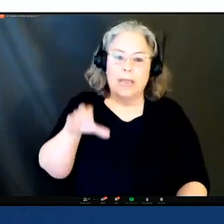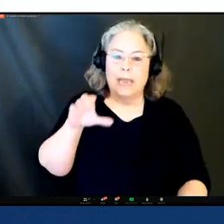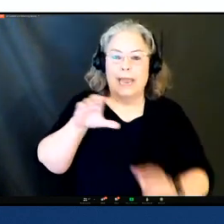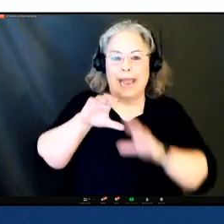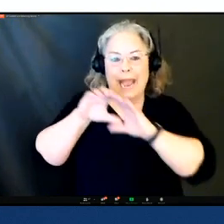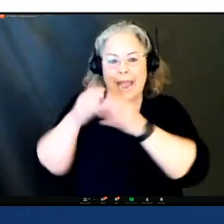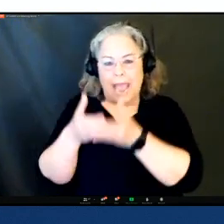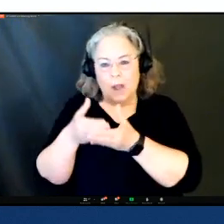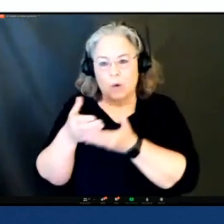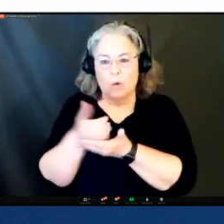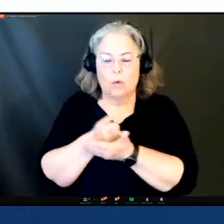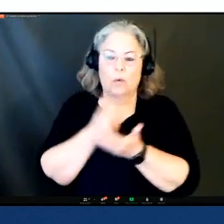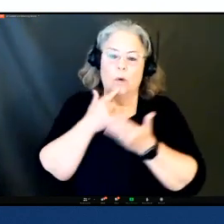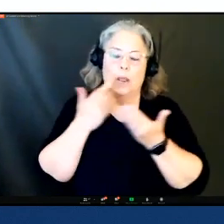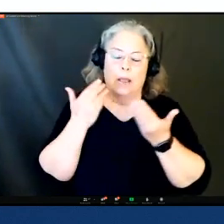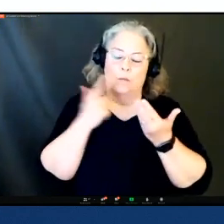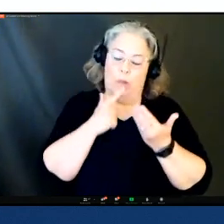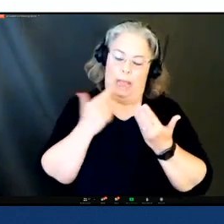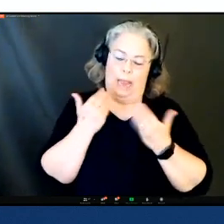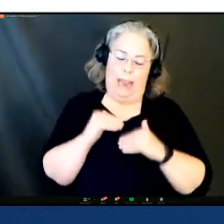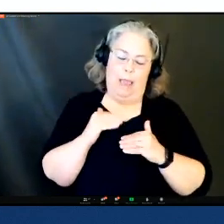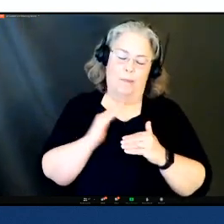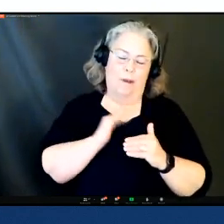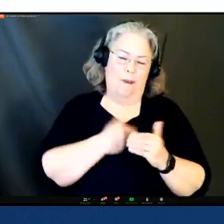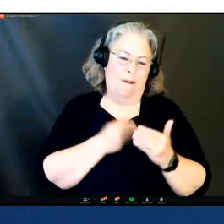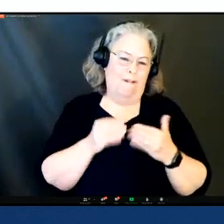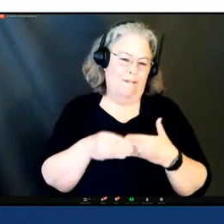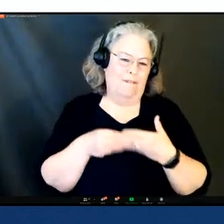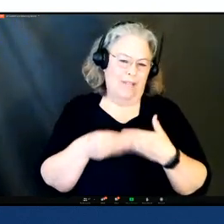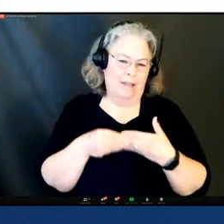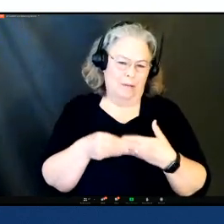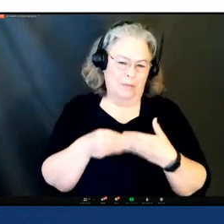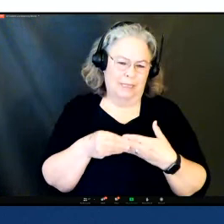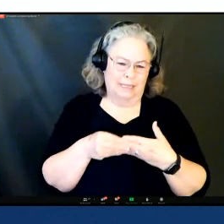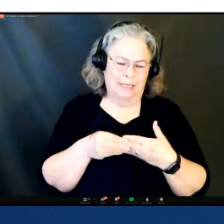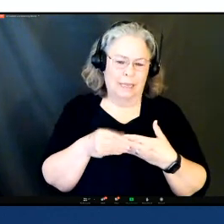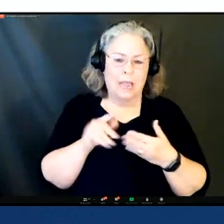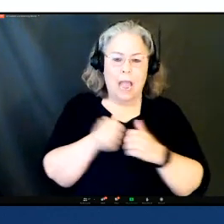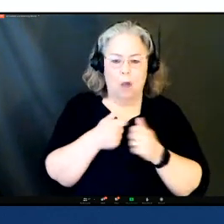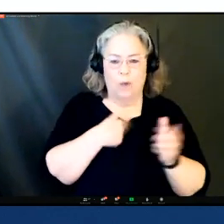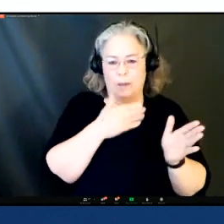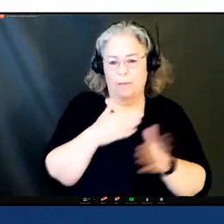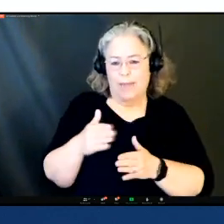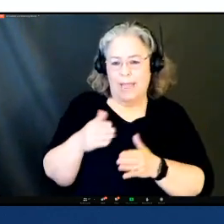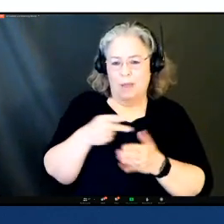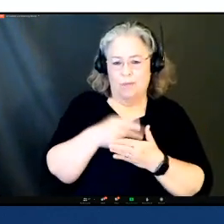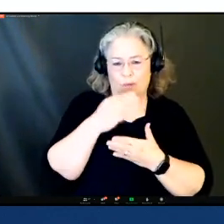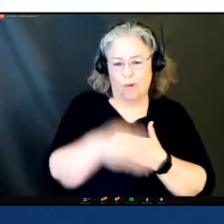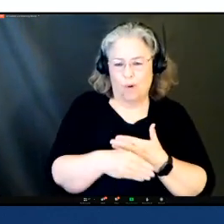limits, our flexibility and how we can fund programs and services. And this is also impacted by the state budget